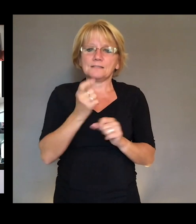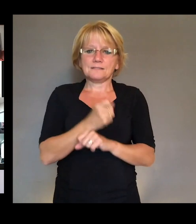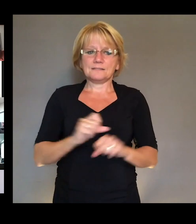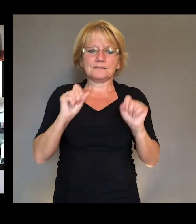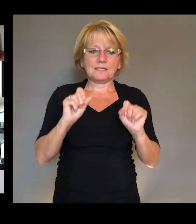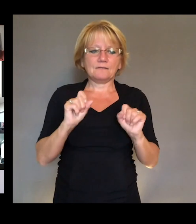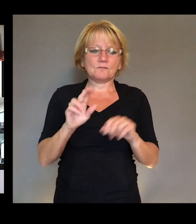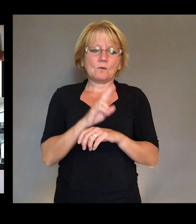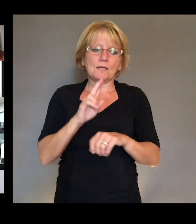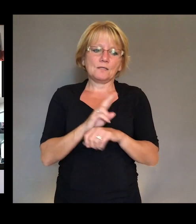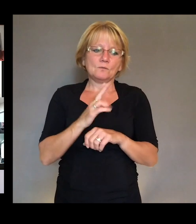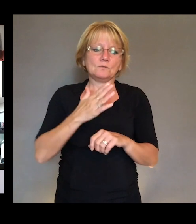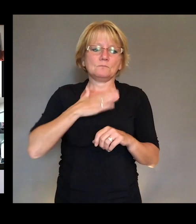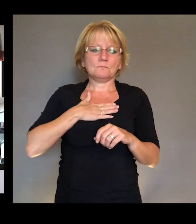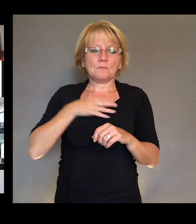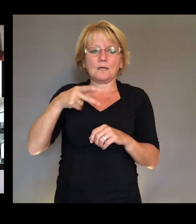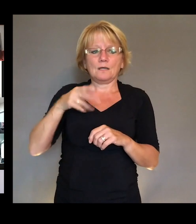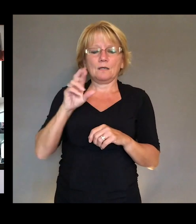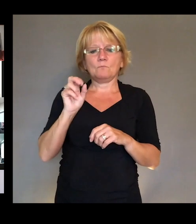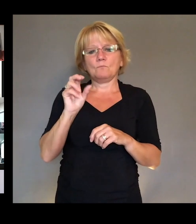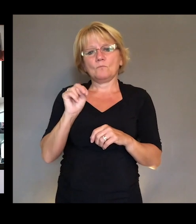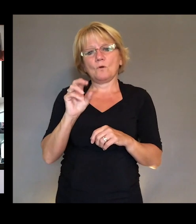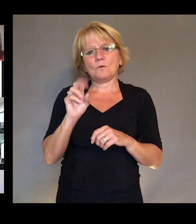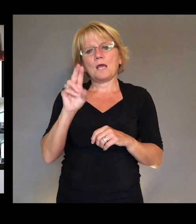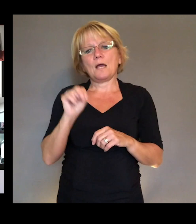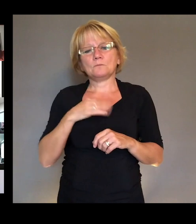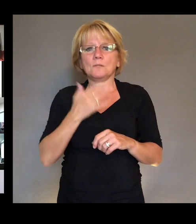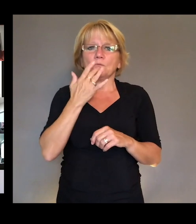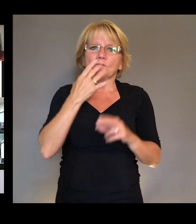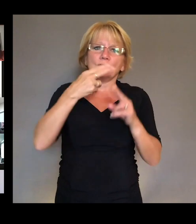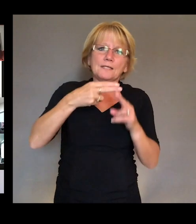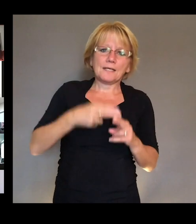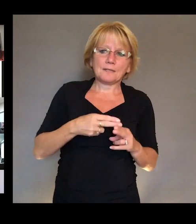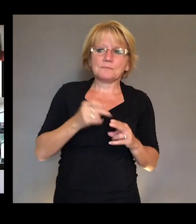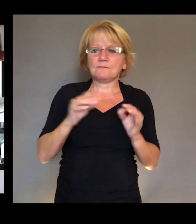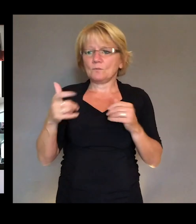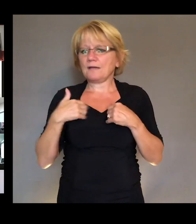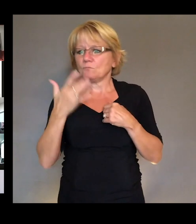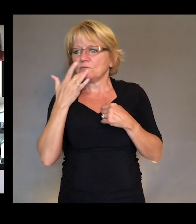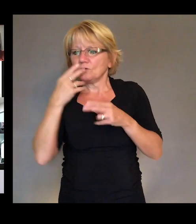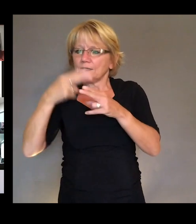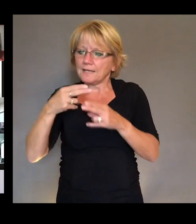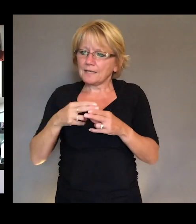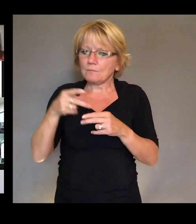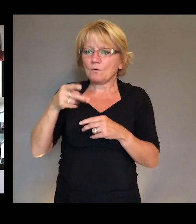So I use my pronouns and I tell them, these are my pronouns. And if you have preferred names or pronouns, please let me know and I will honor it.